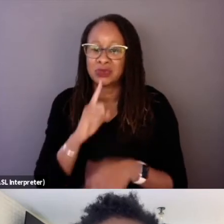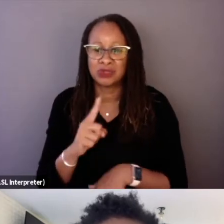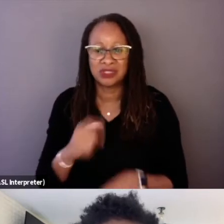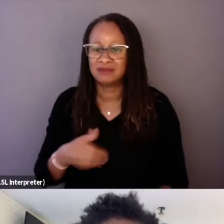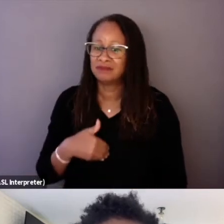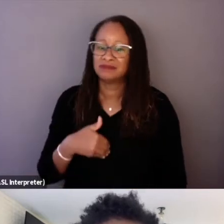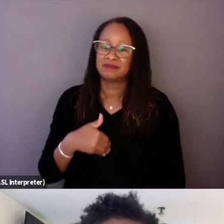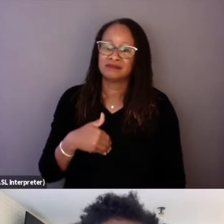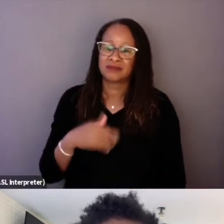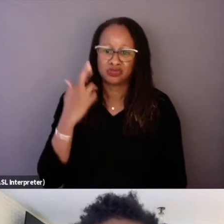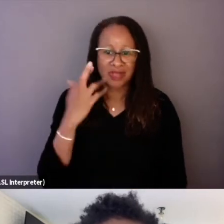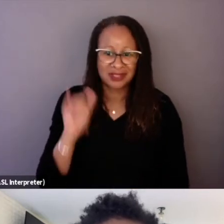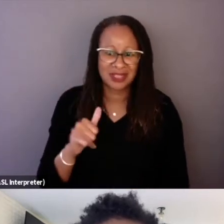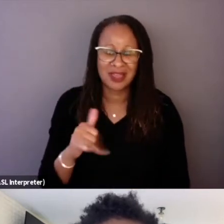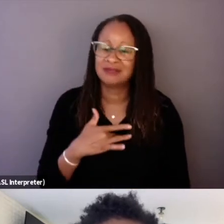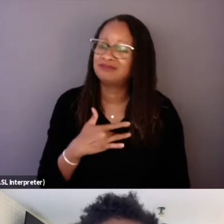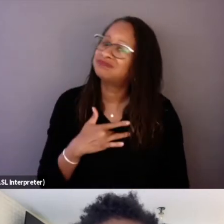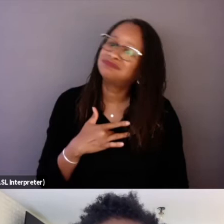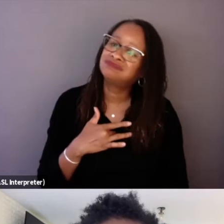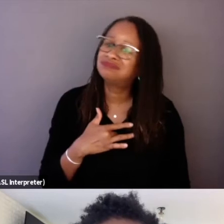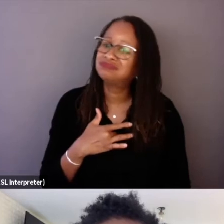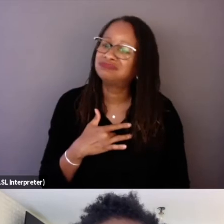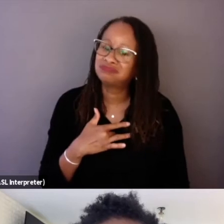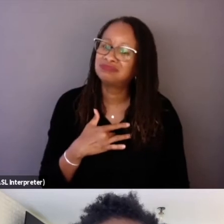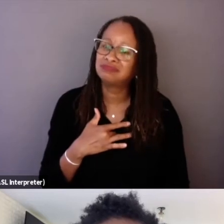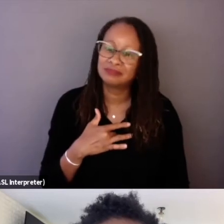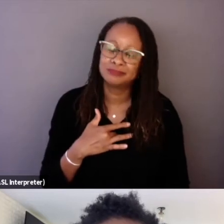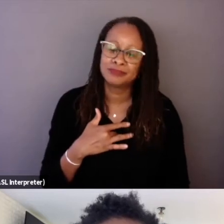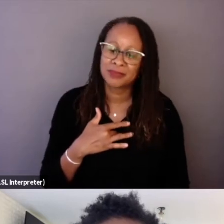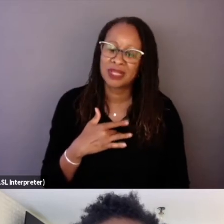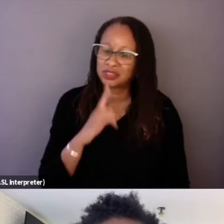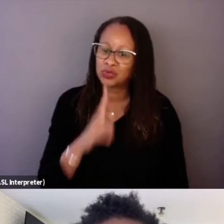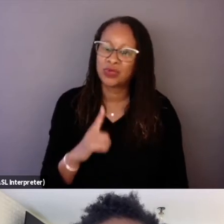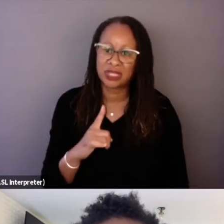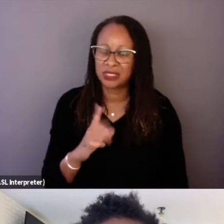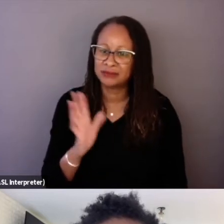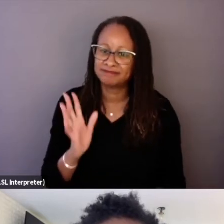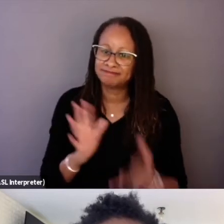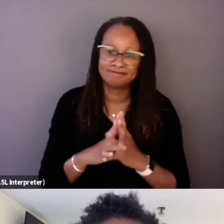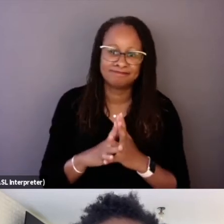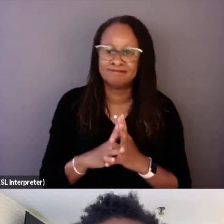Well, to like really realize that in a sort of profound, visceral way while speaking to her mother.